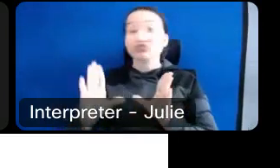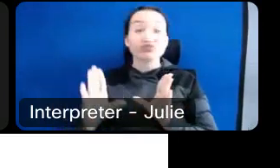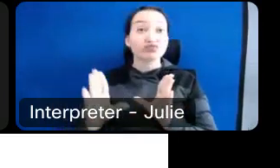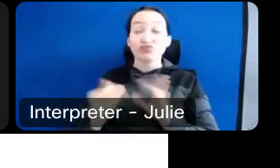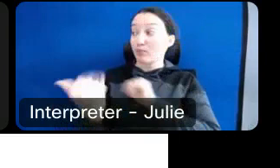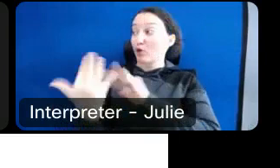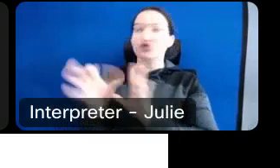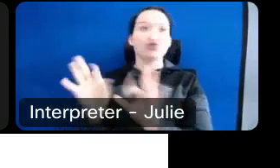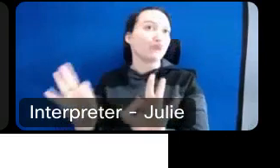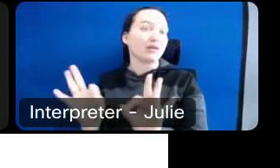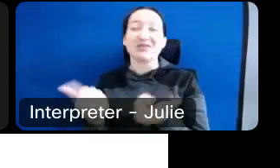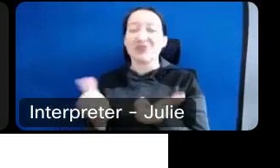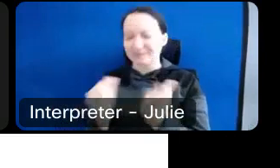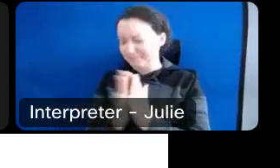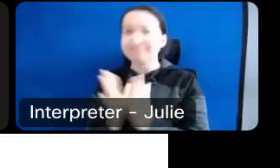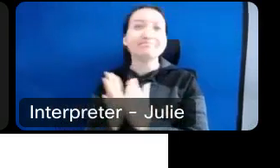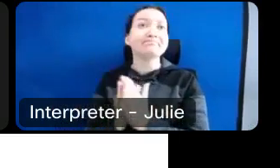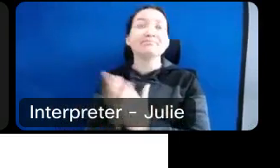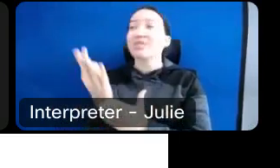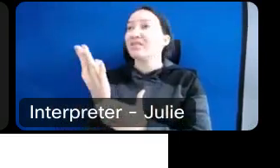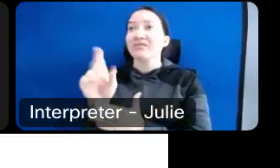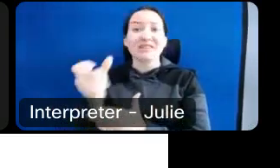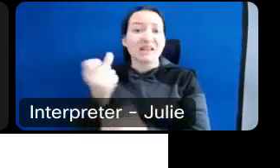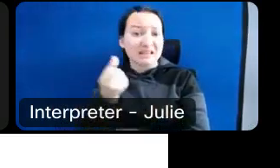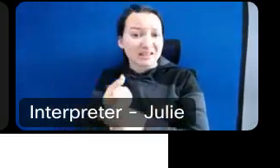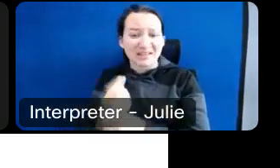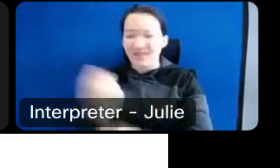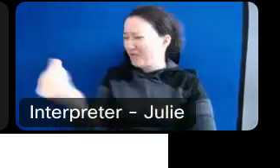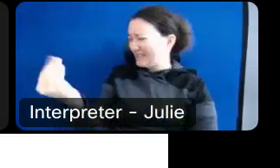And what I'm trying to say, you've been done great for 10 years, right? I mean, 10 years is it then.